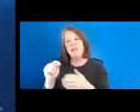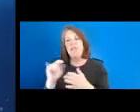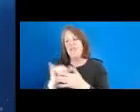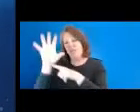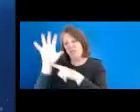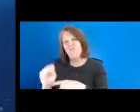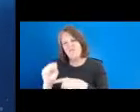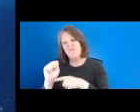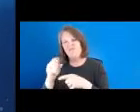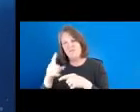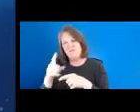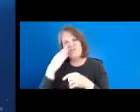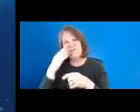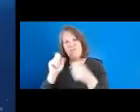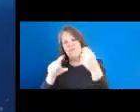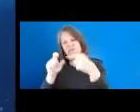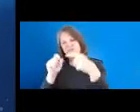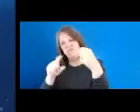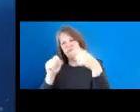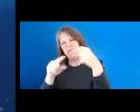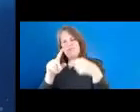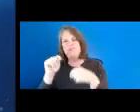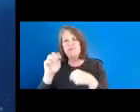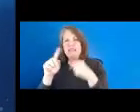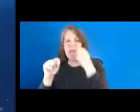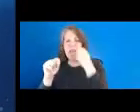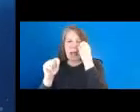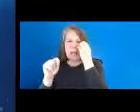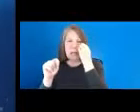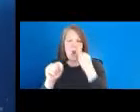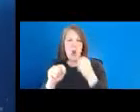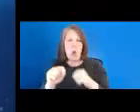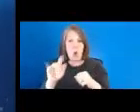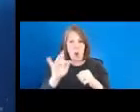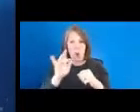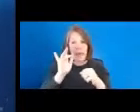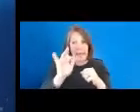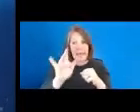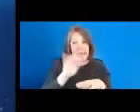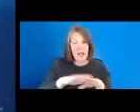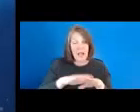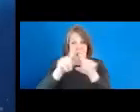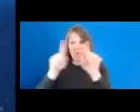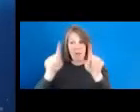text chat. So clicking on this poster, which is what you do to access it.